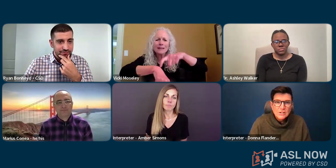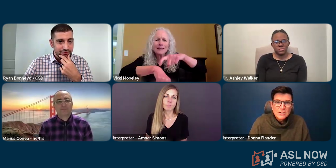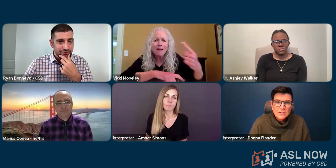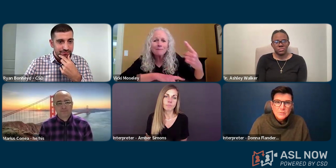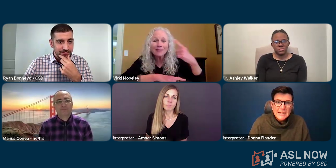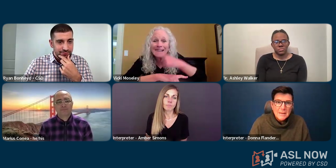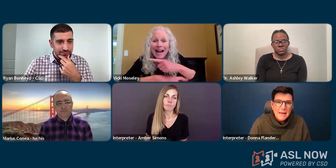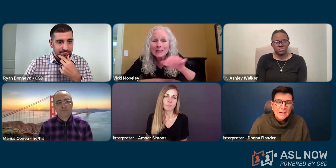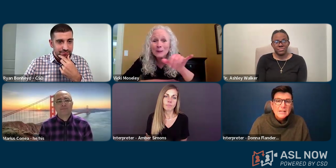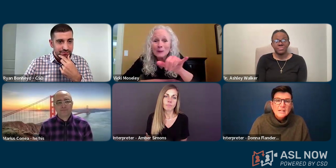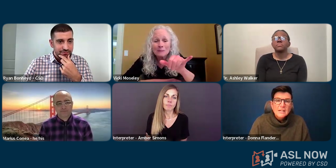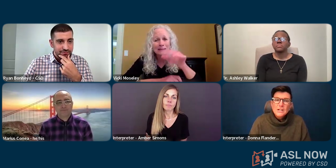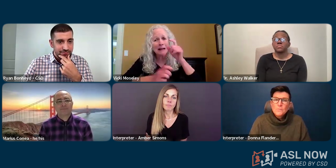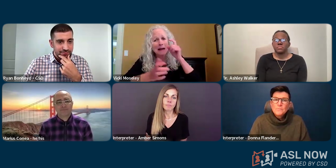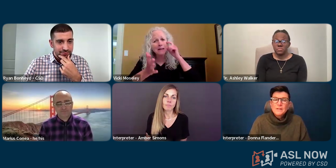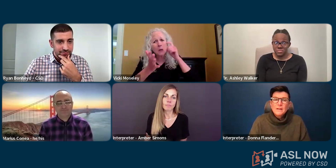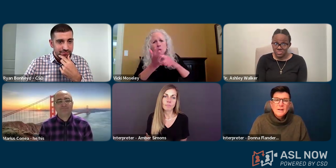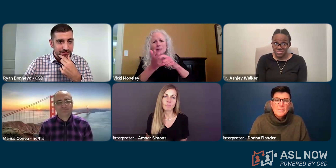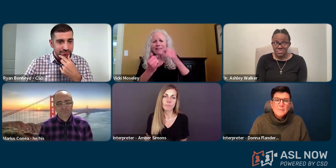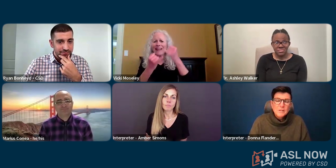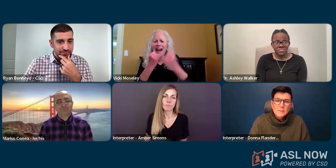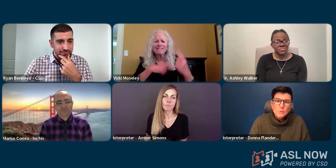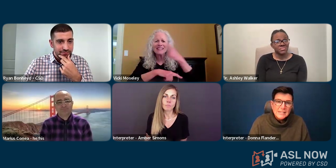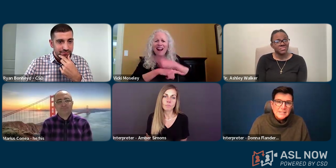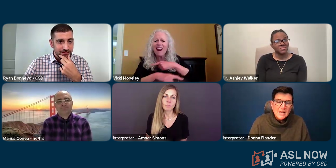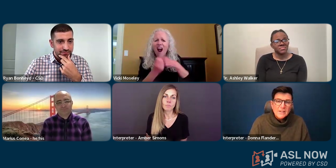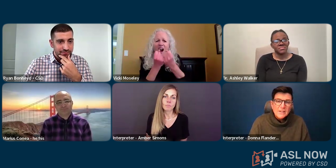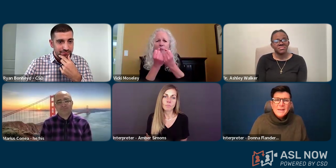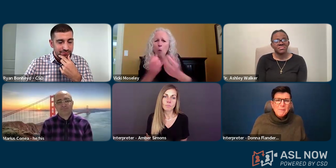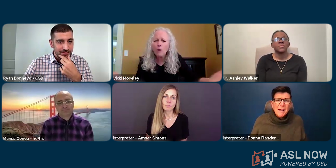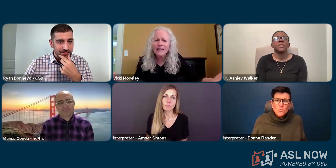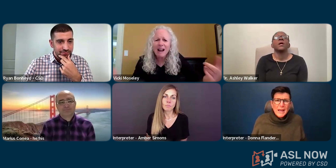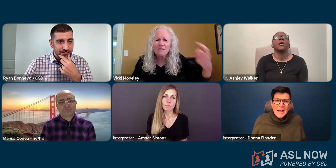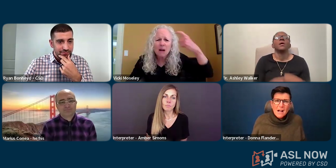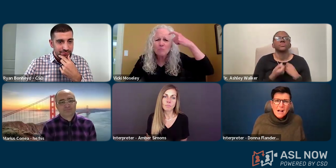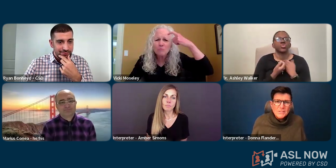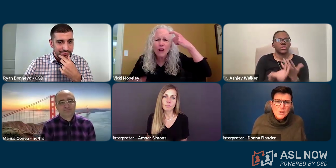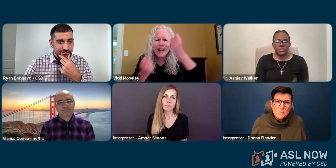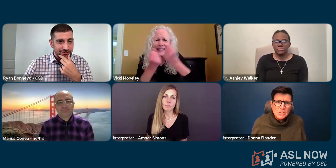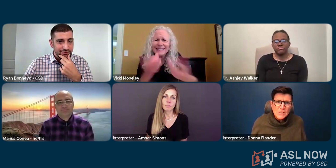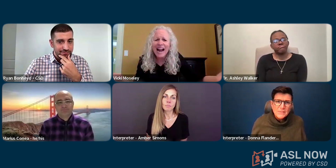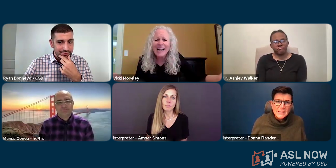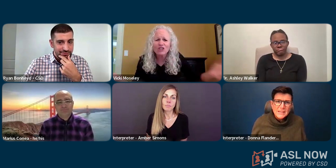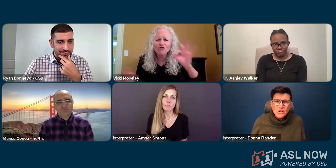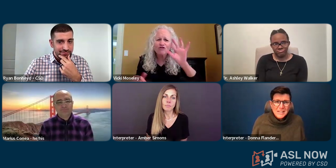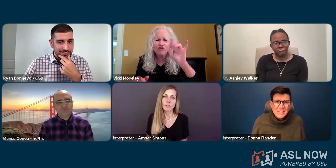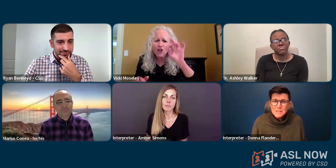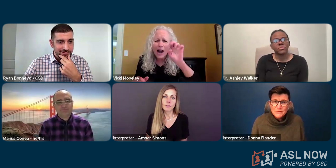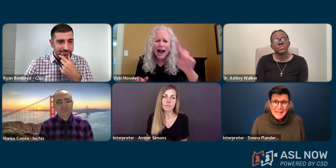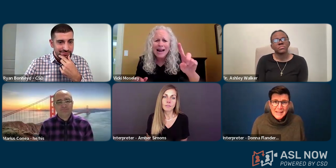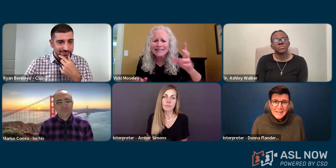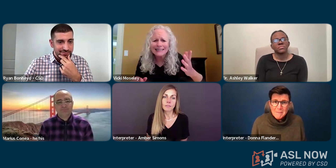and Ashley are explaining about, you know, lip reading is tough. And by the way, I'll also mention that there are times of day